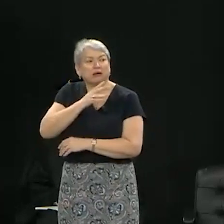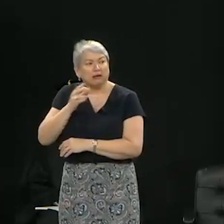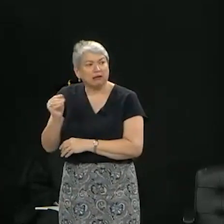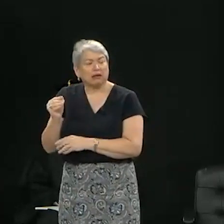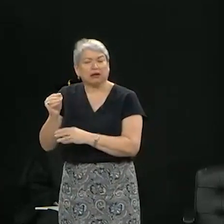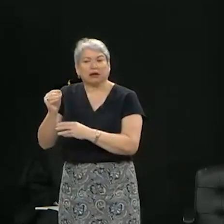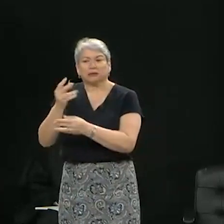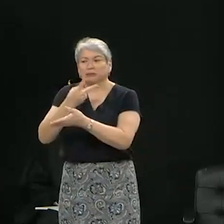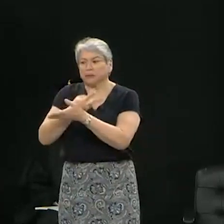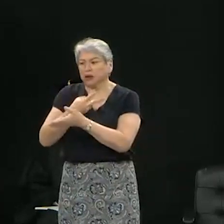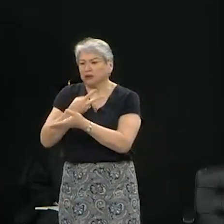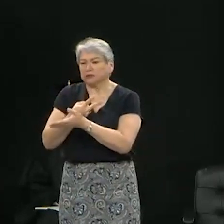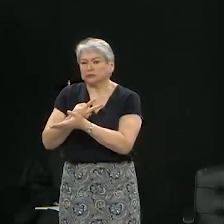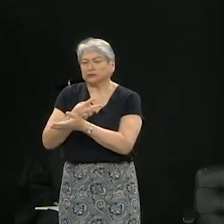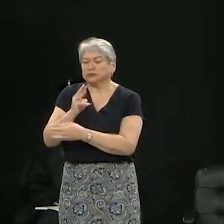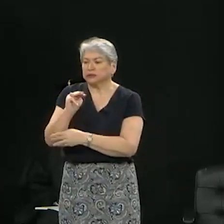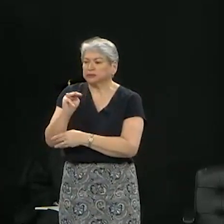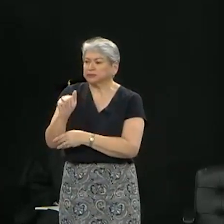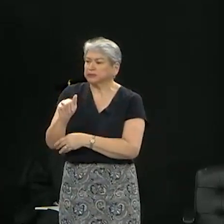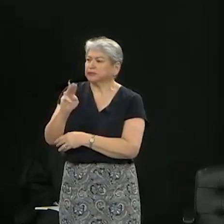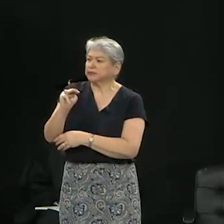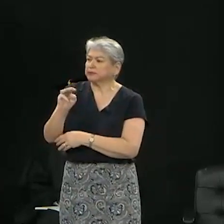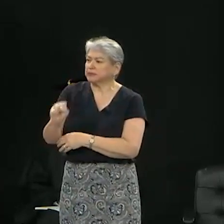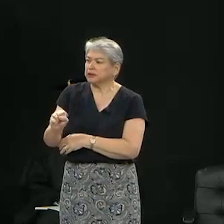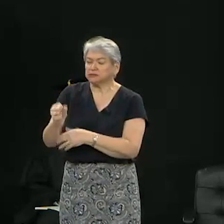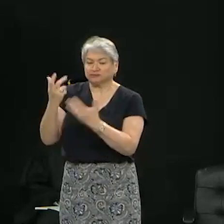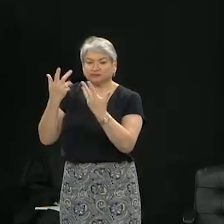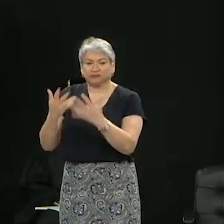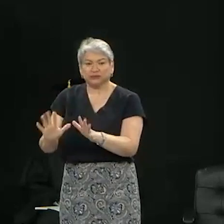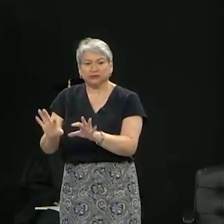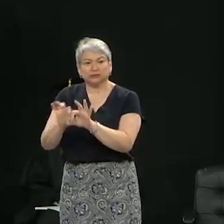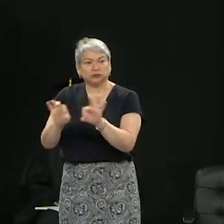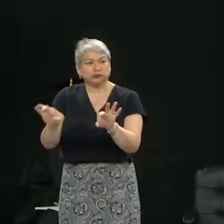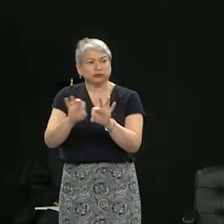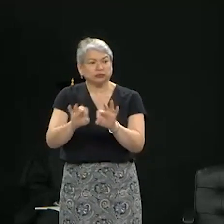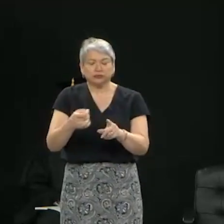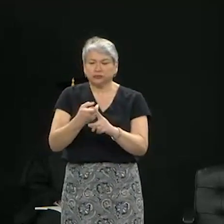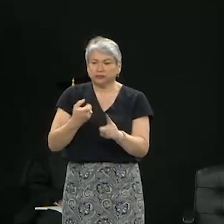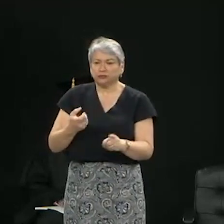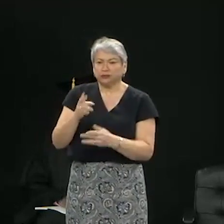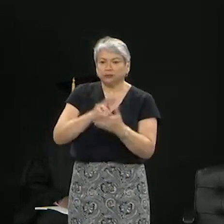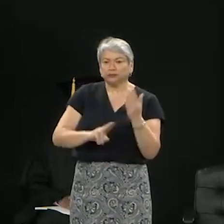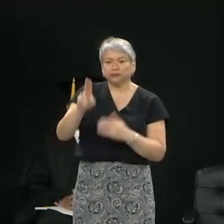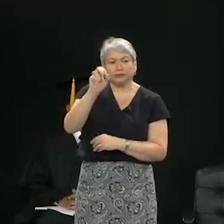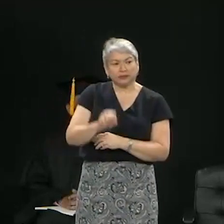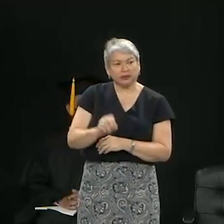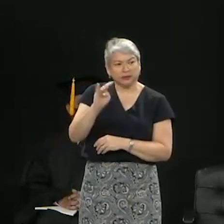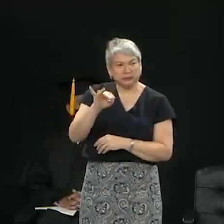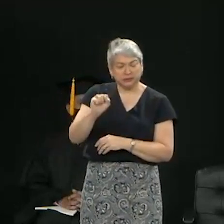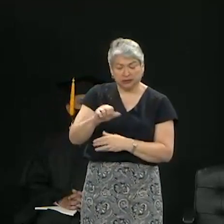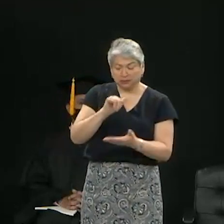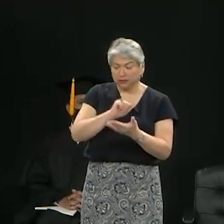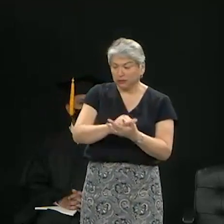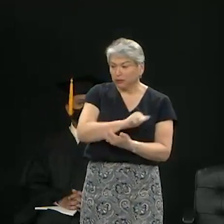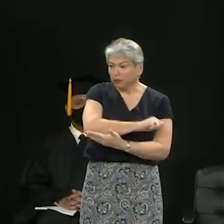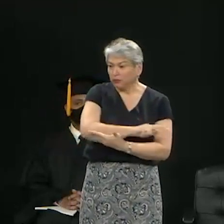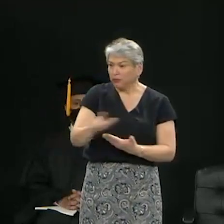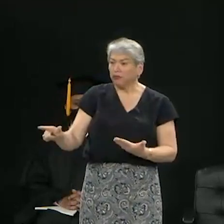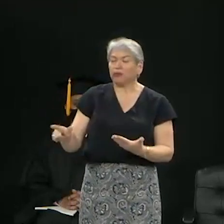completed advanced degrees from our institution. These degrees were conferred yesterday.